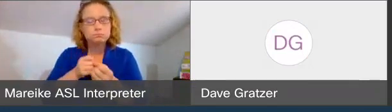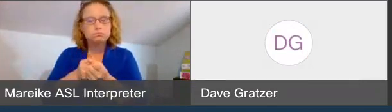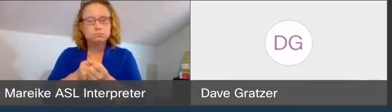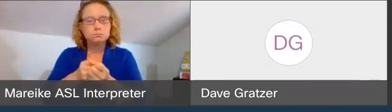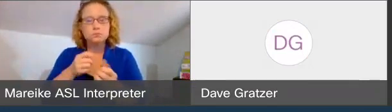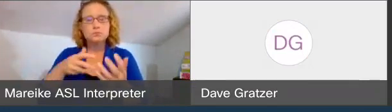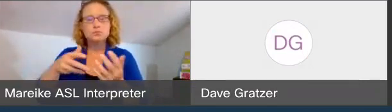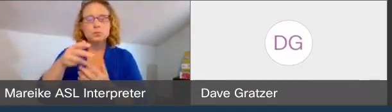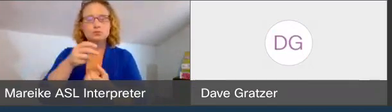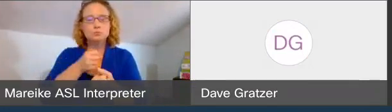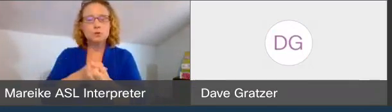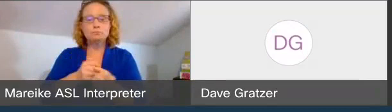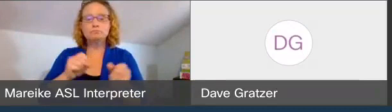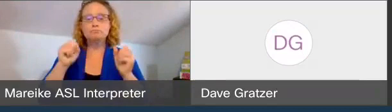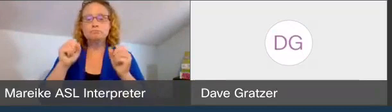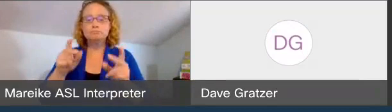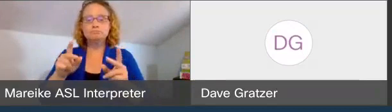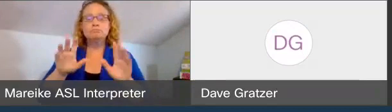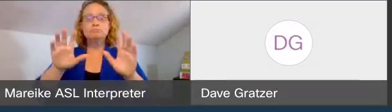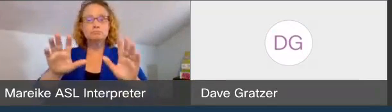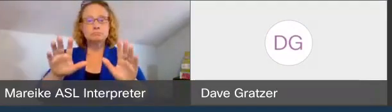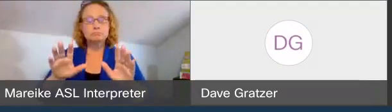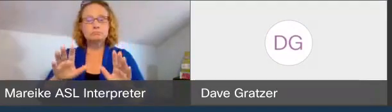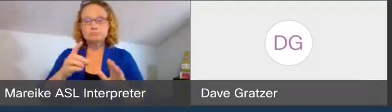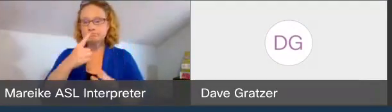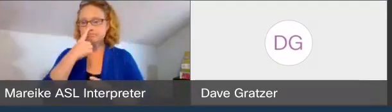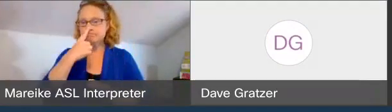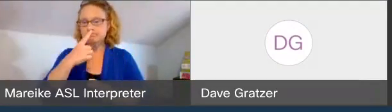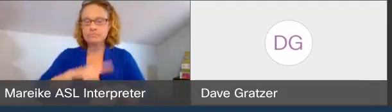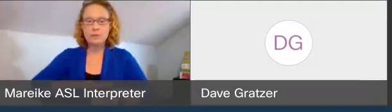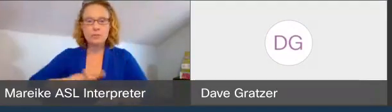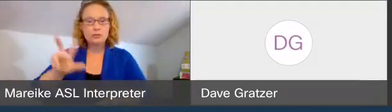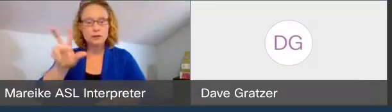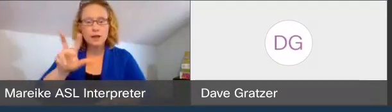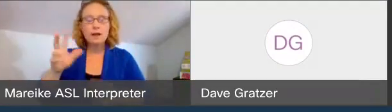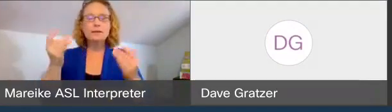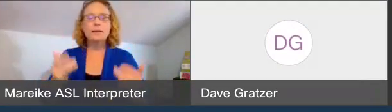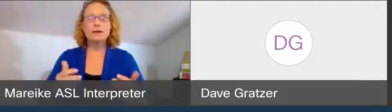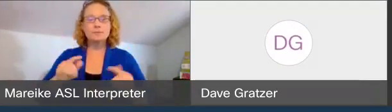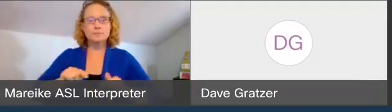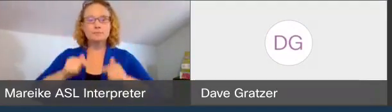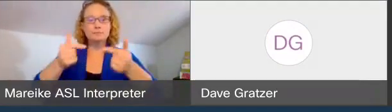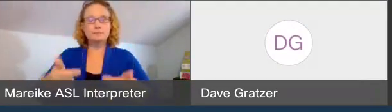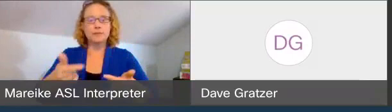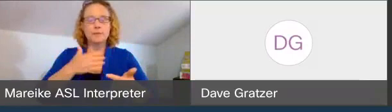Okay, so on the dot three o'clock so I will turn it over to my colleagues at SAMHSA.